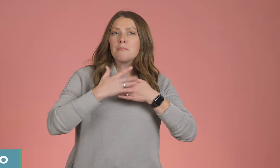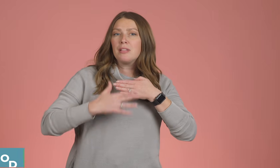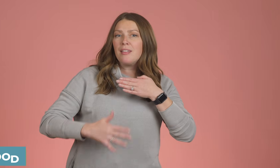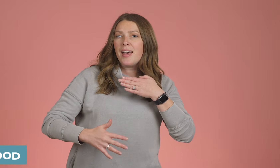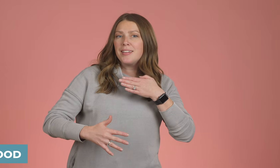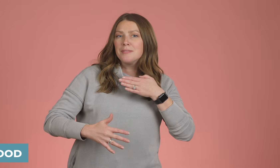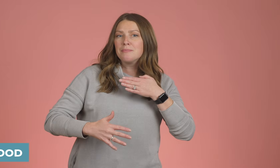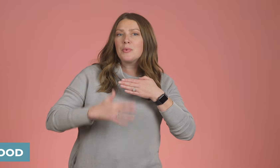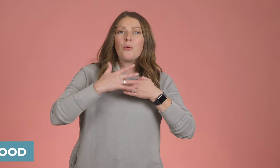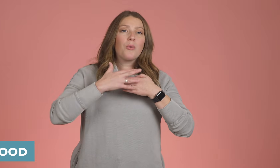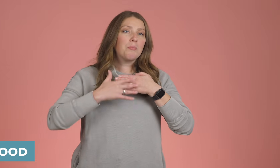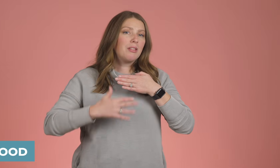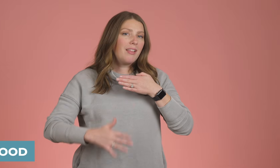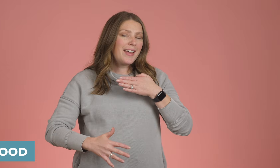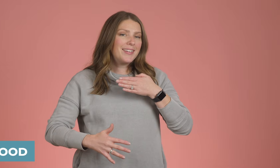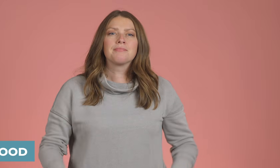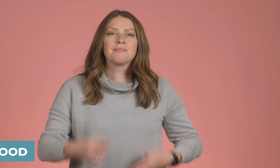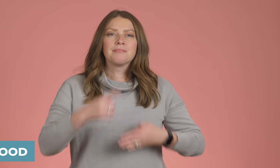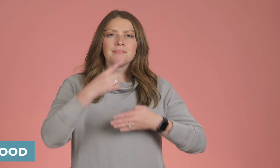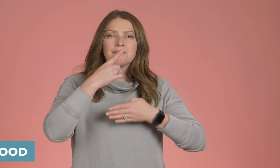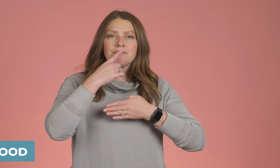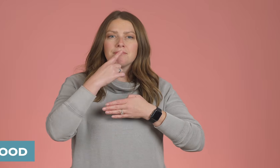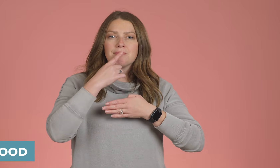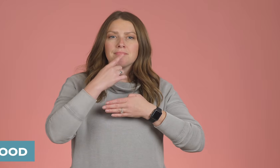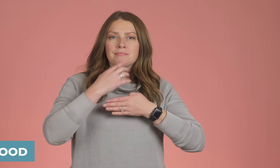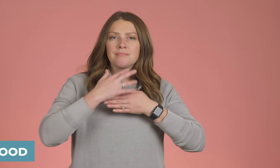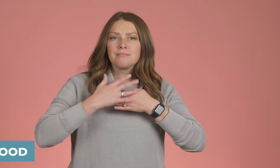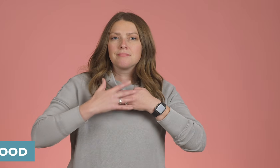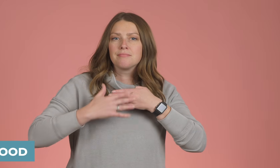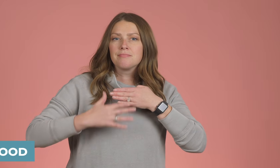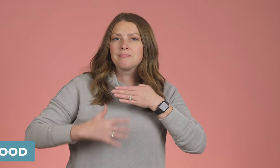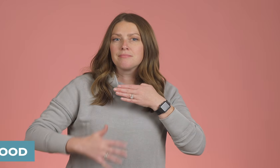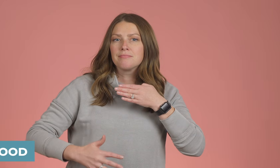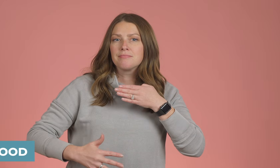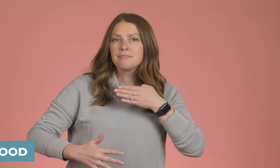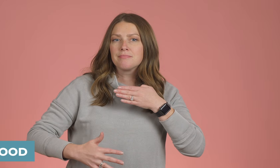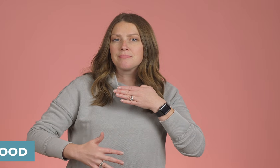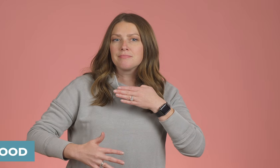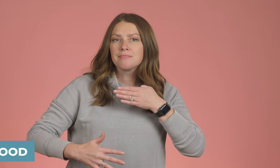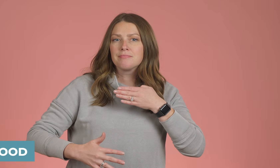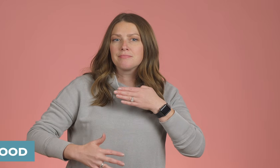Blood or blood red and the blood trickling down.